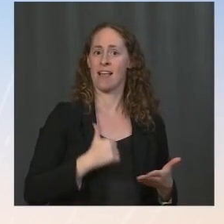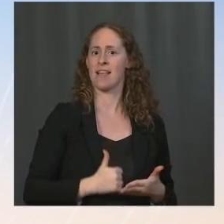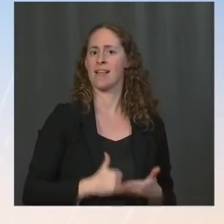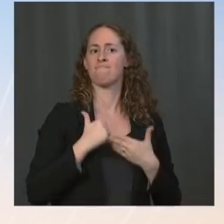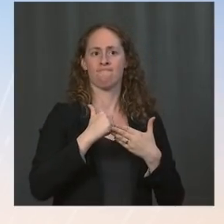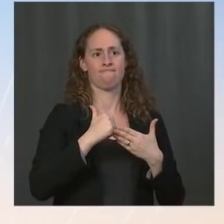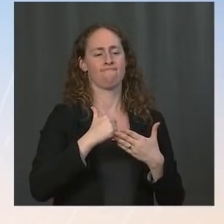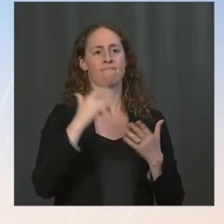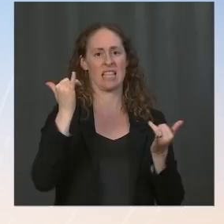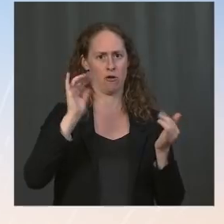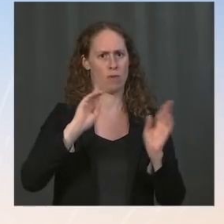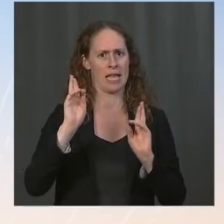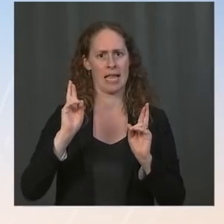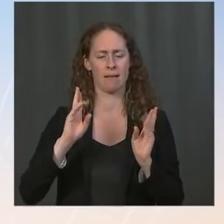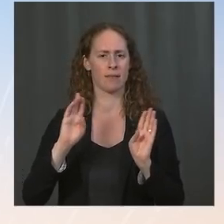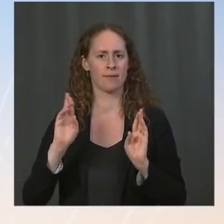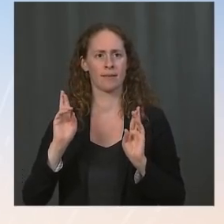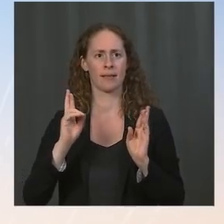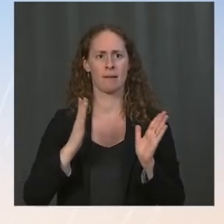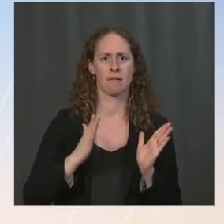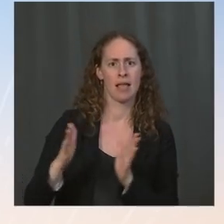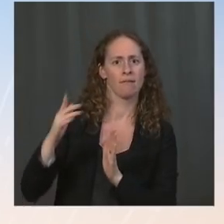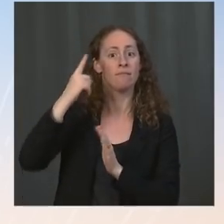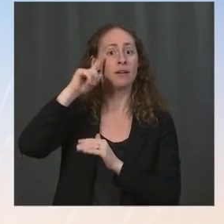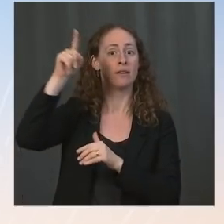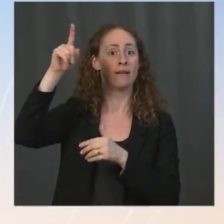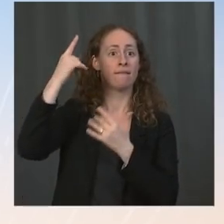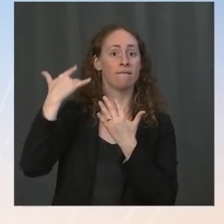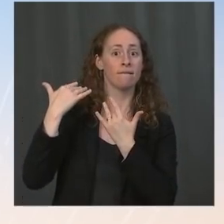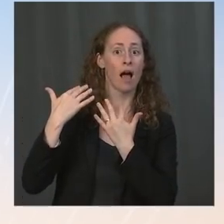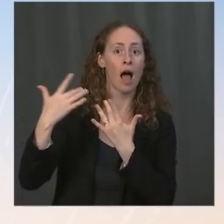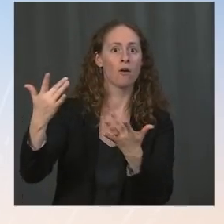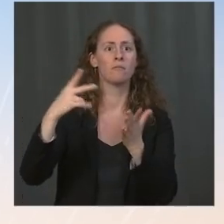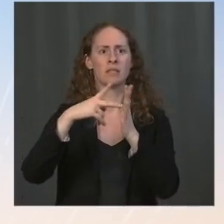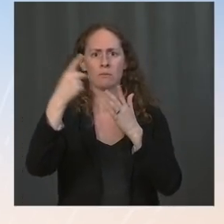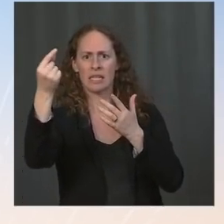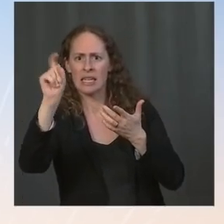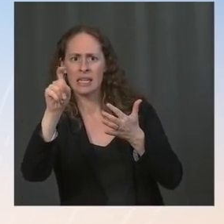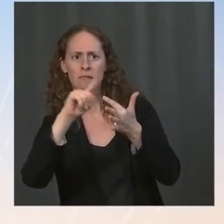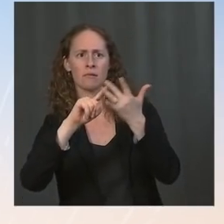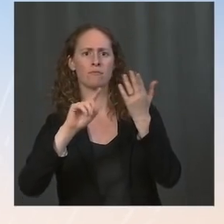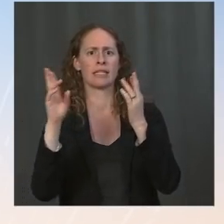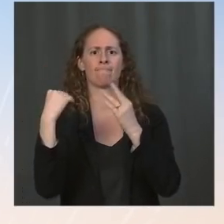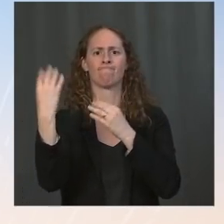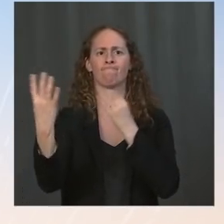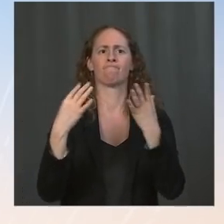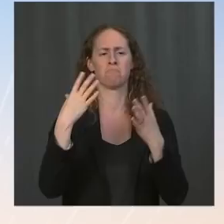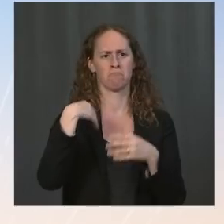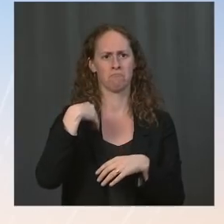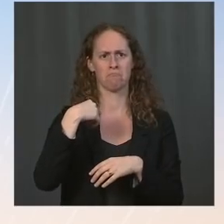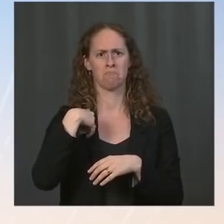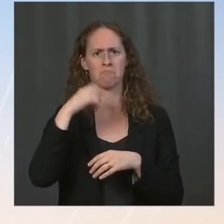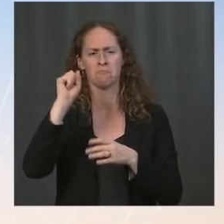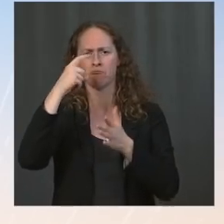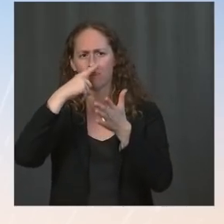that communities have the resources they need and that we have the response needed. I can check with our FEMA team and see if there are specific resources